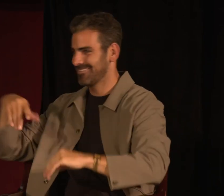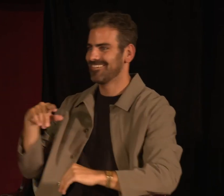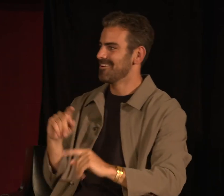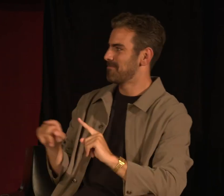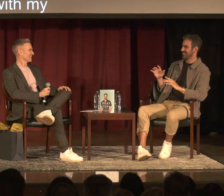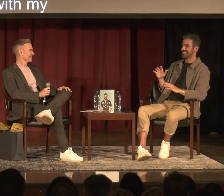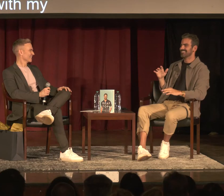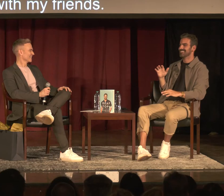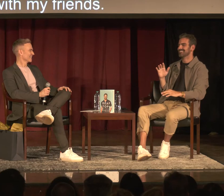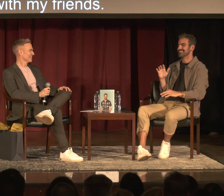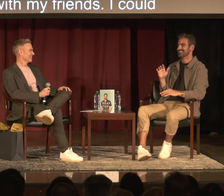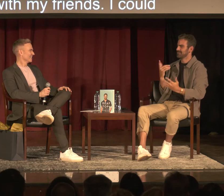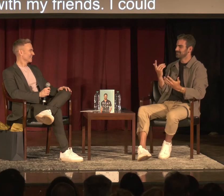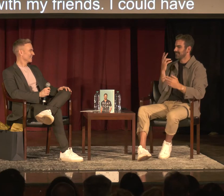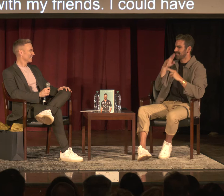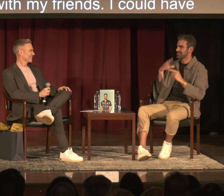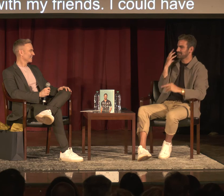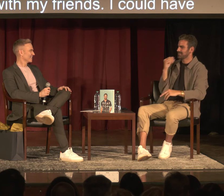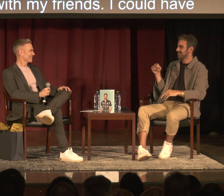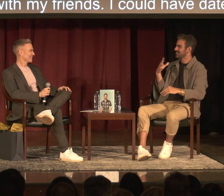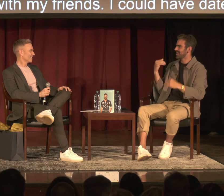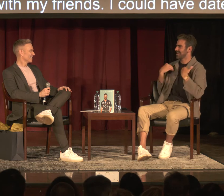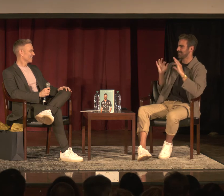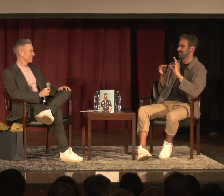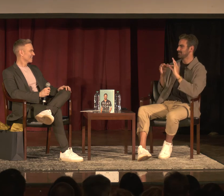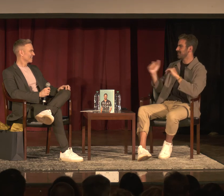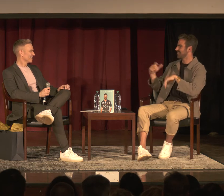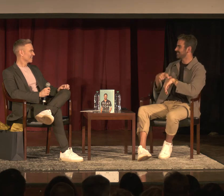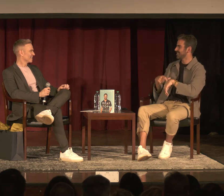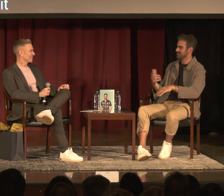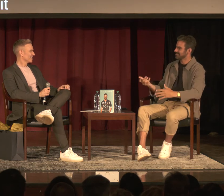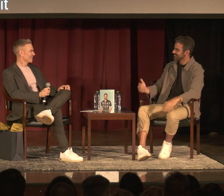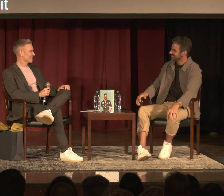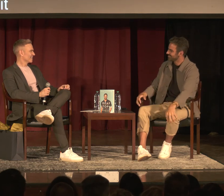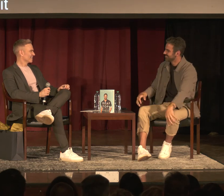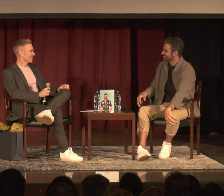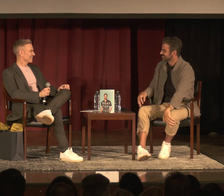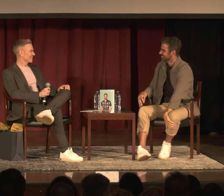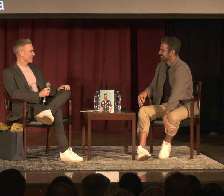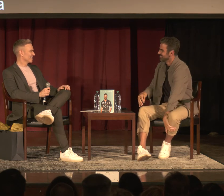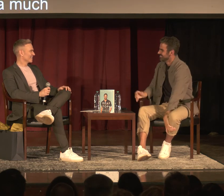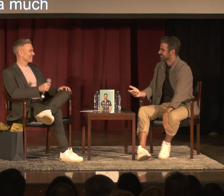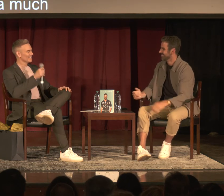I could have dated it. It was great. But yeah, it was a much more fun experience, and I had an interpreter for the entire duration, which is great.